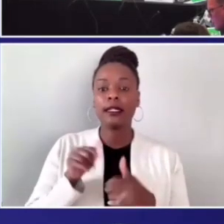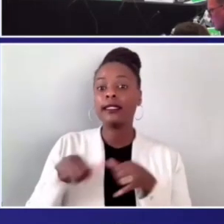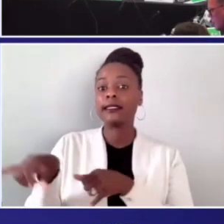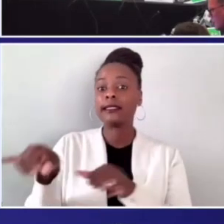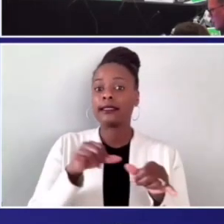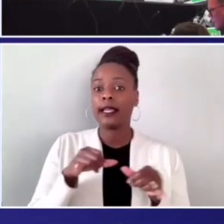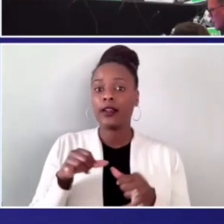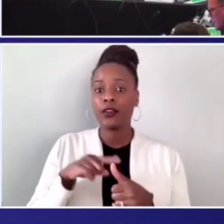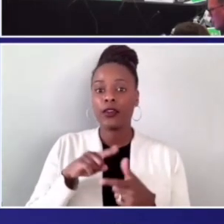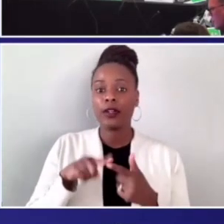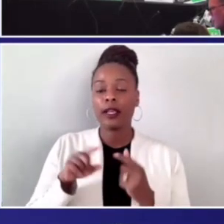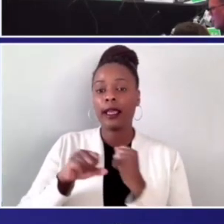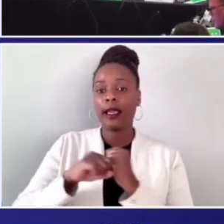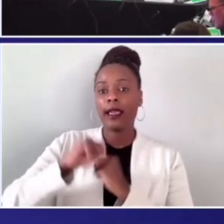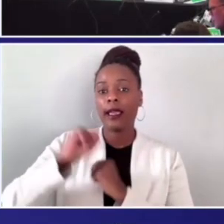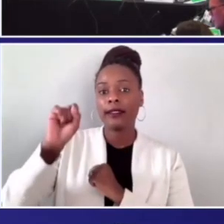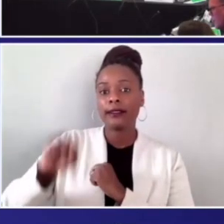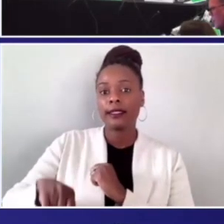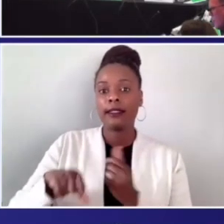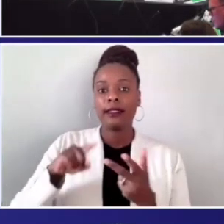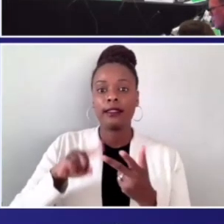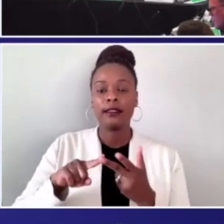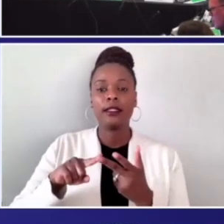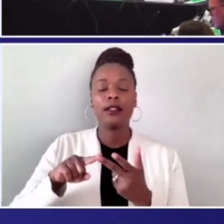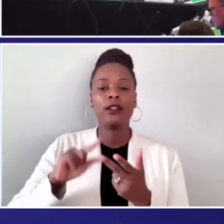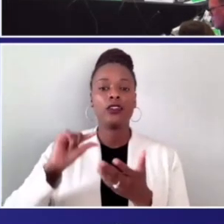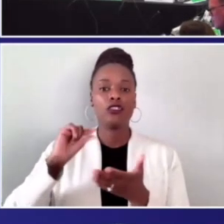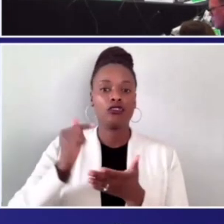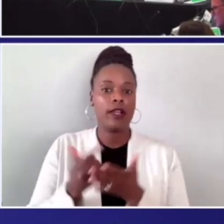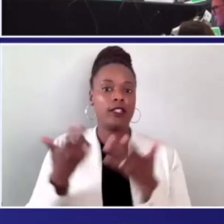Extended Repayment Plans, and Graduated Repayment Plans.